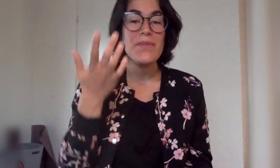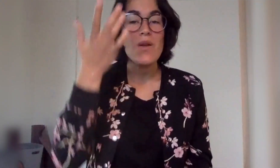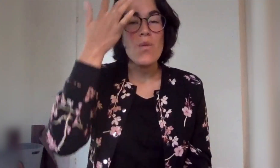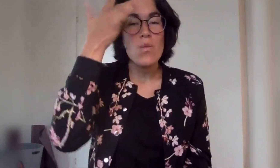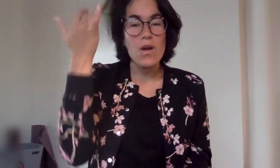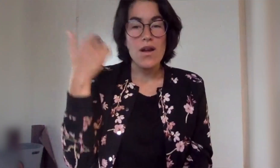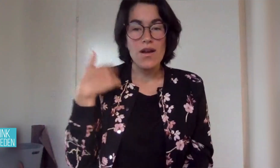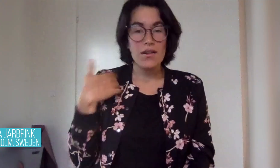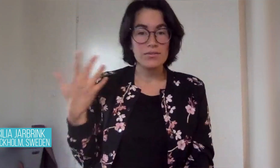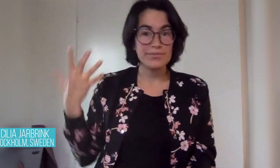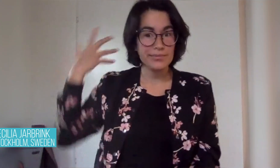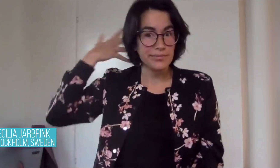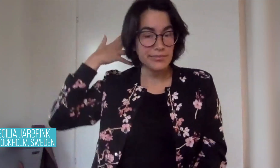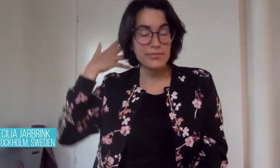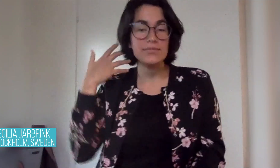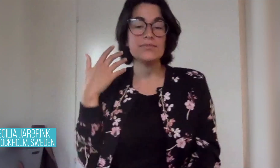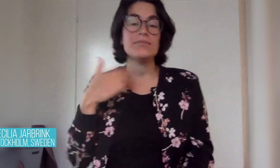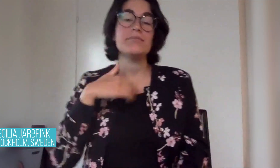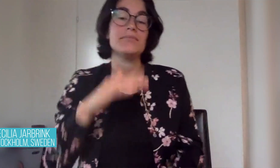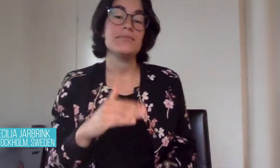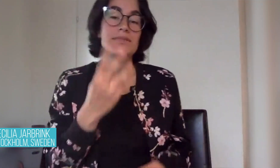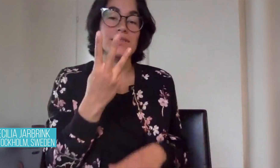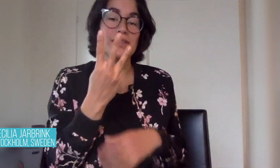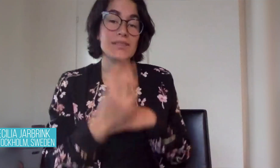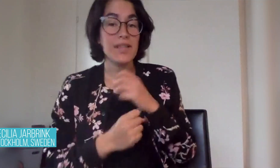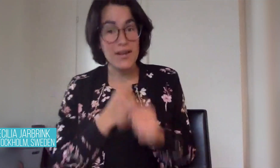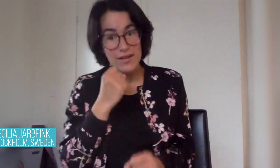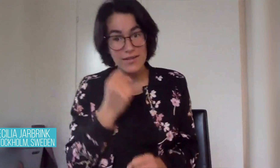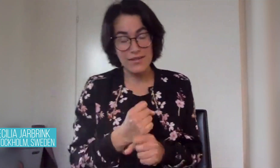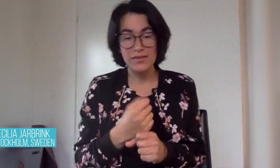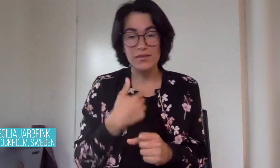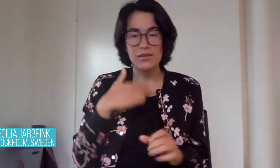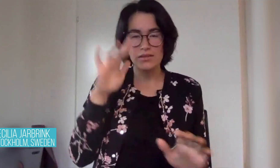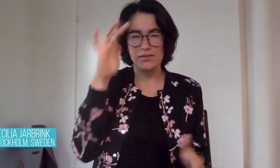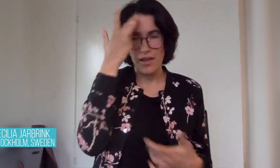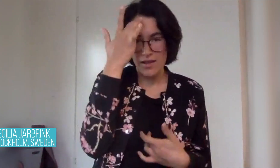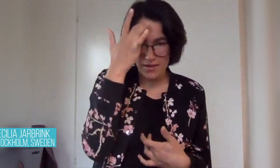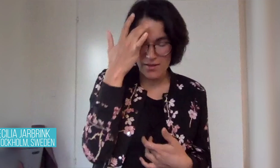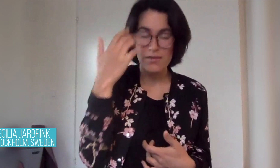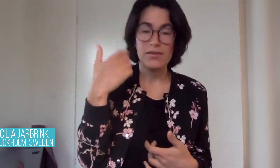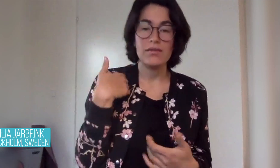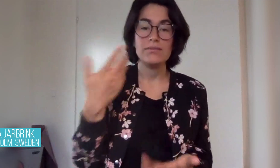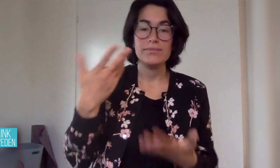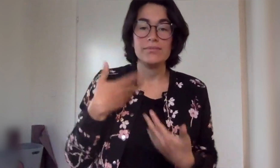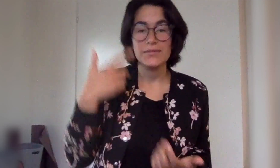[Cecilia]: Why did I get a cochlear implant? When I was 3 years old,